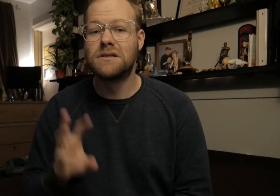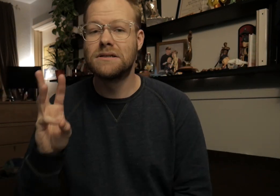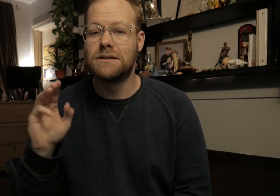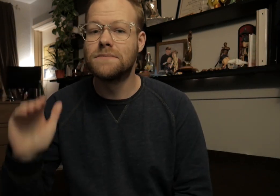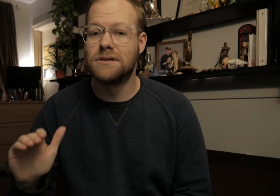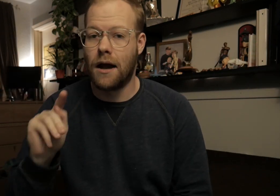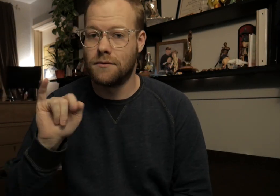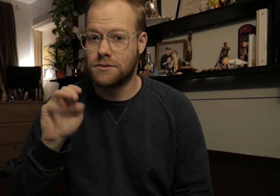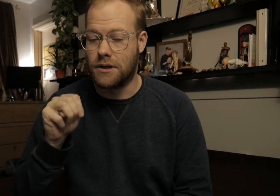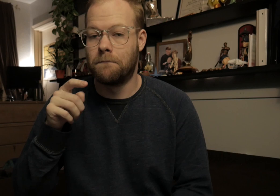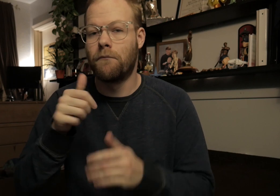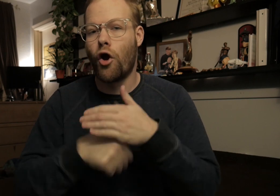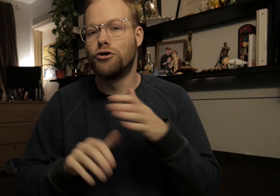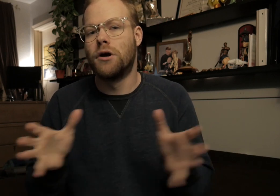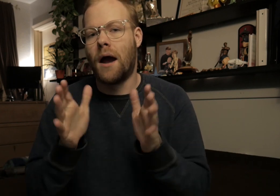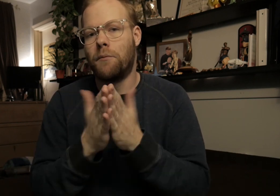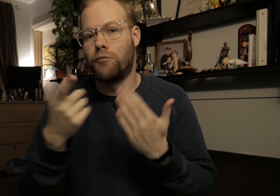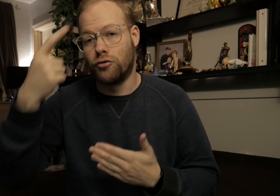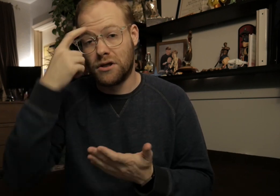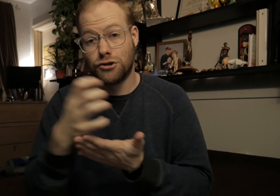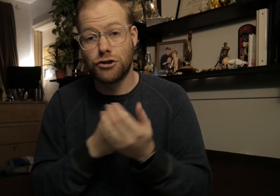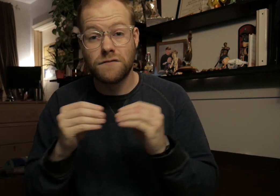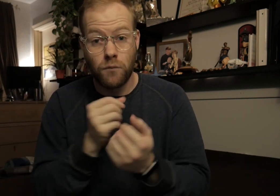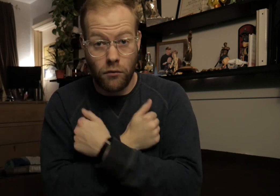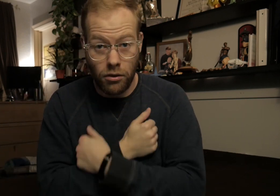6. Tiny Tim - An under-hyped book that you think deserves more love.